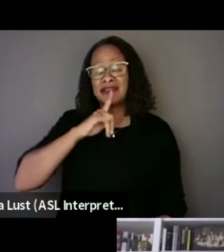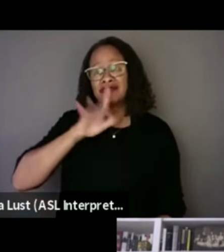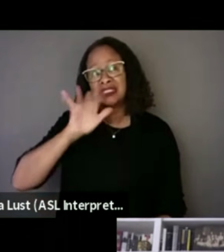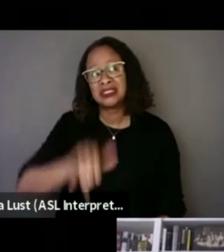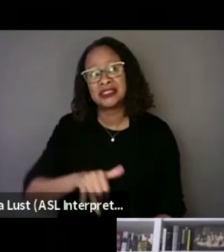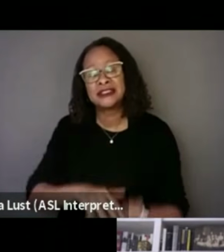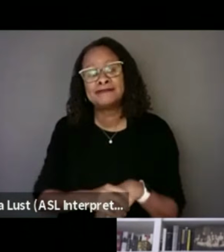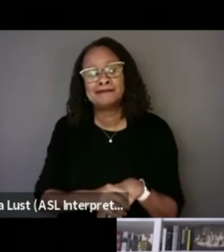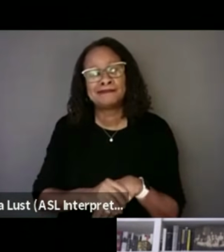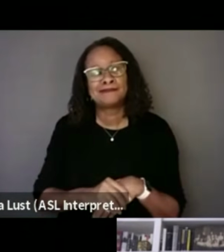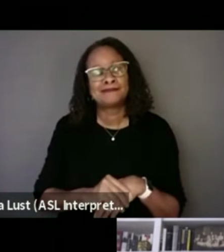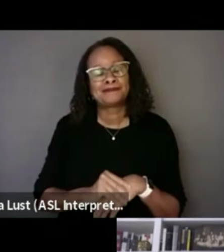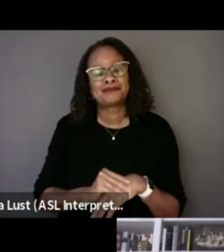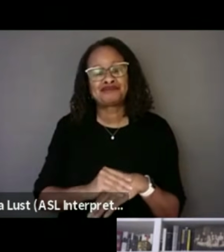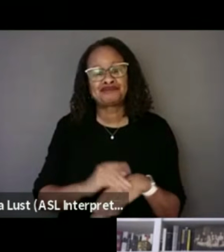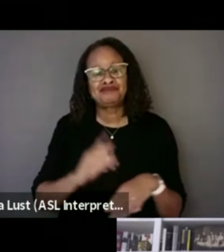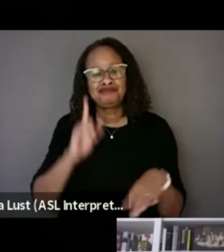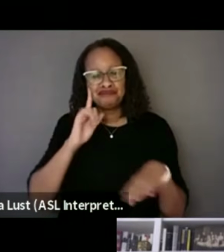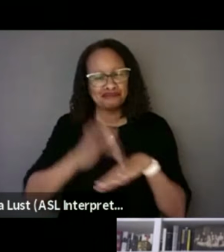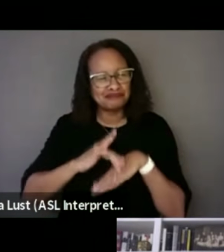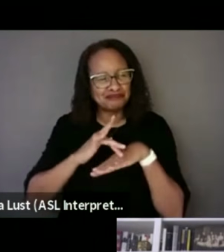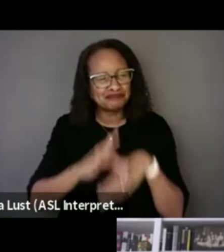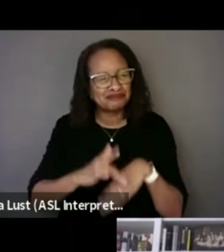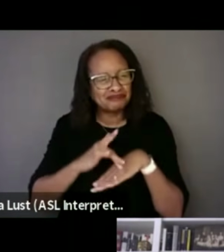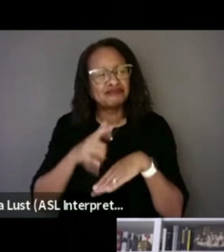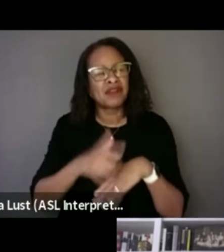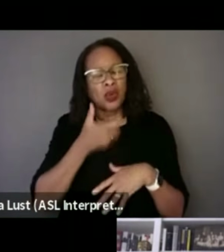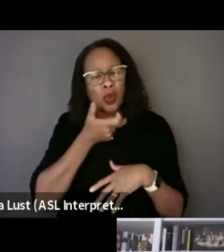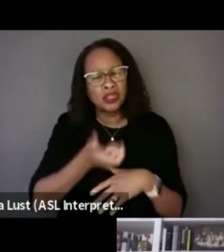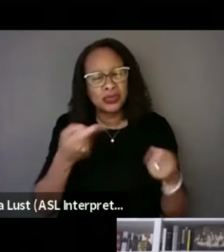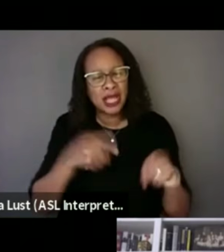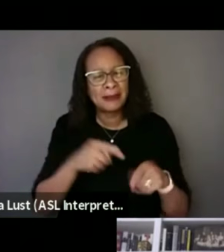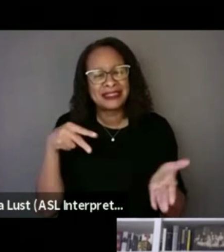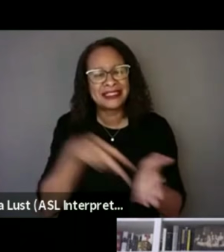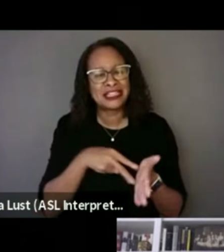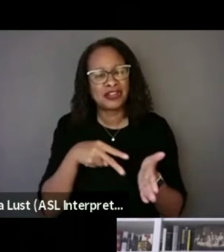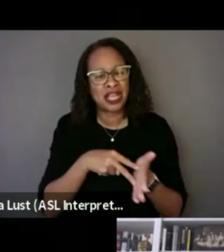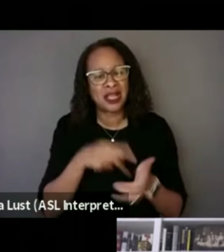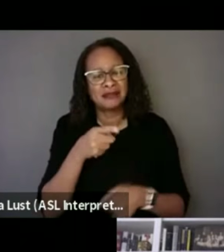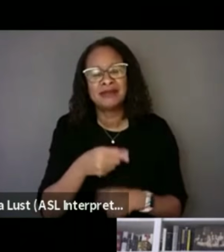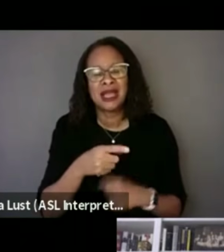you know, fixated watching what was happening to Syria. And I was also sort of mentally in a place